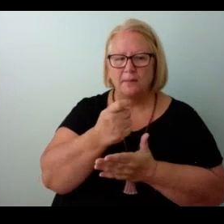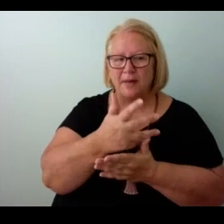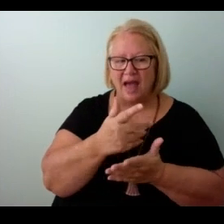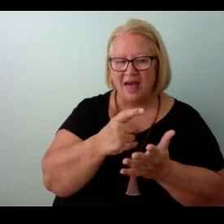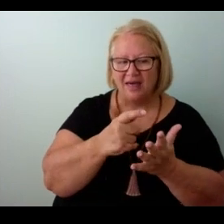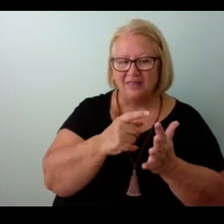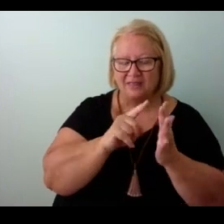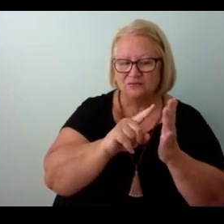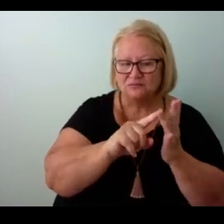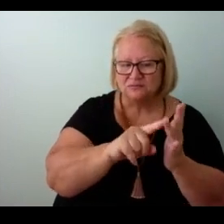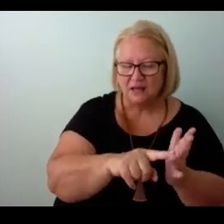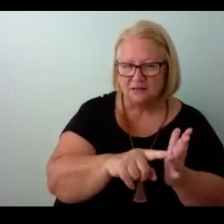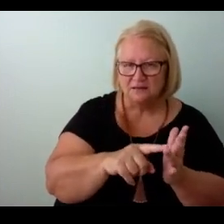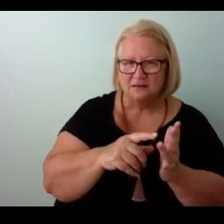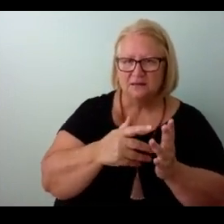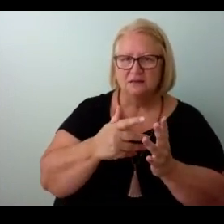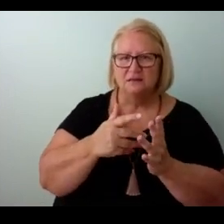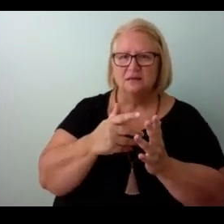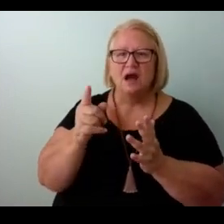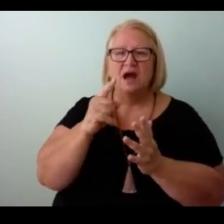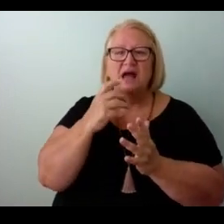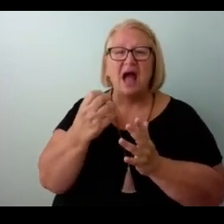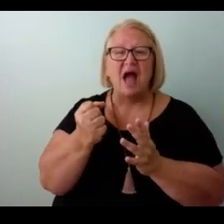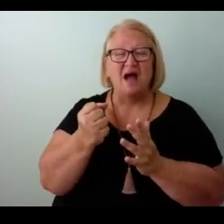There is an option though, I reckon.